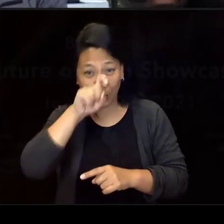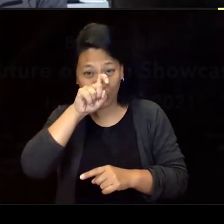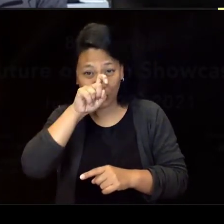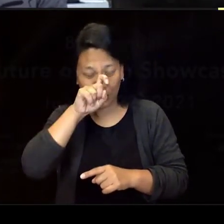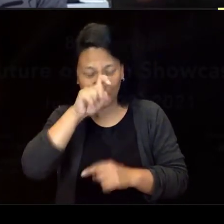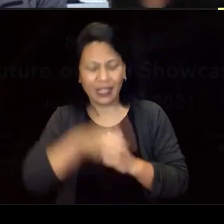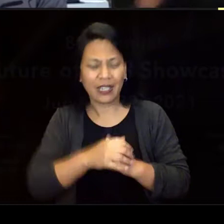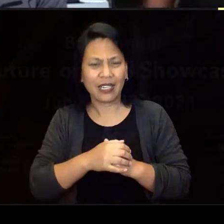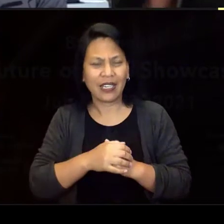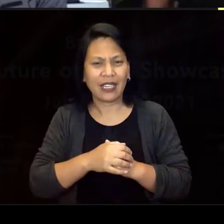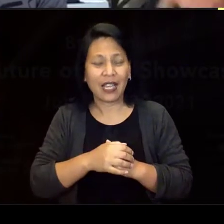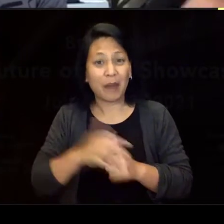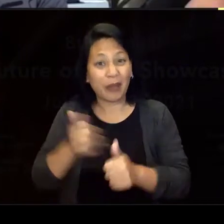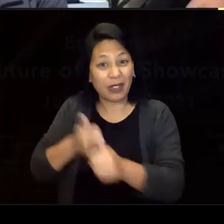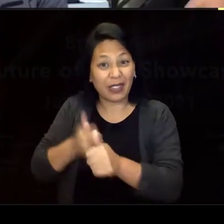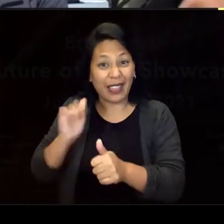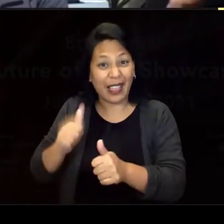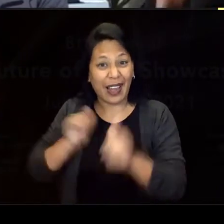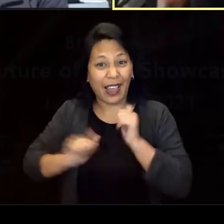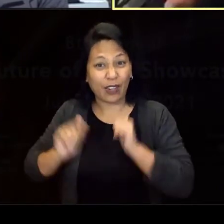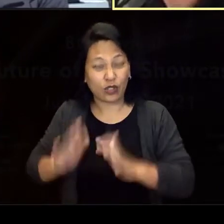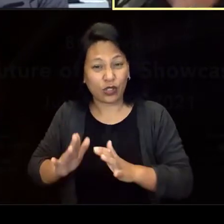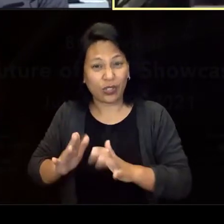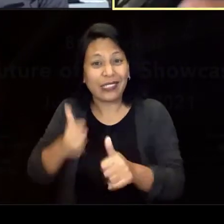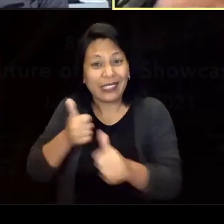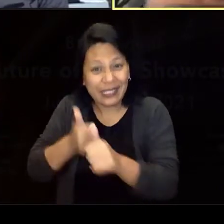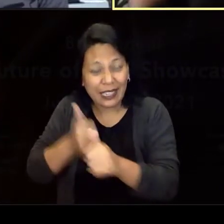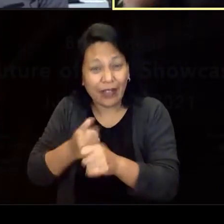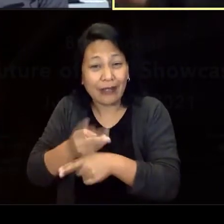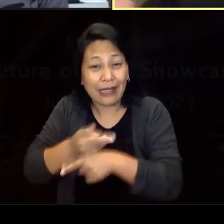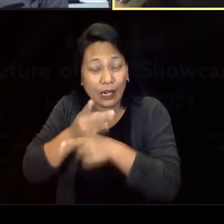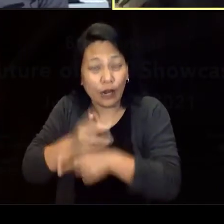of her doing her own hair, like, you know, like who does your hair? Cause it's iconic.